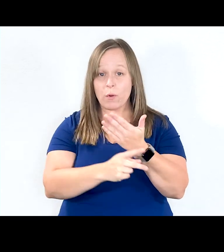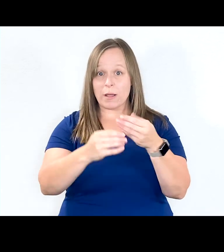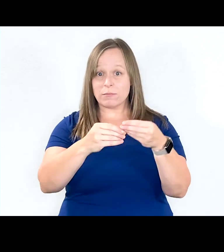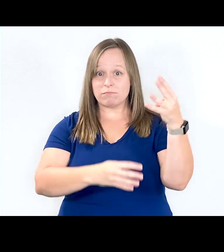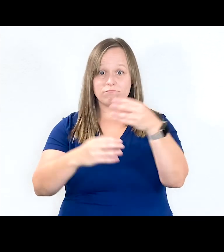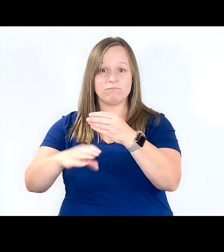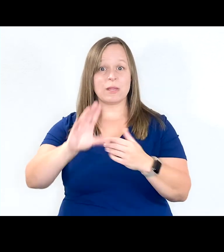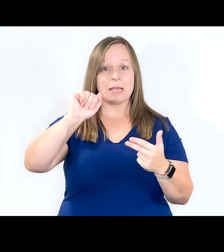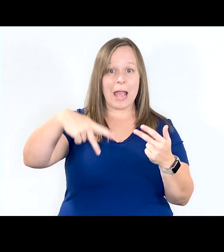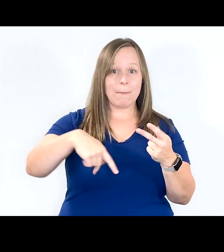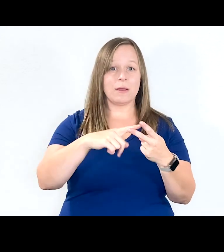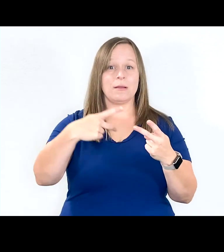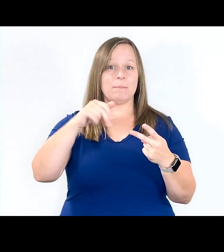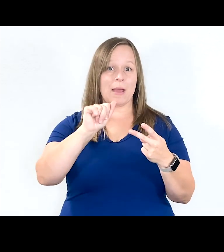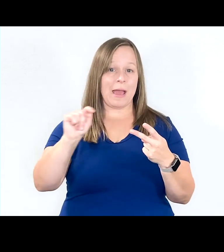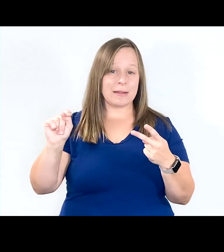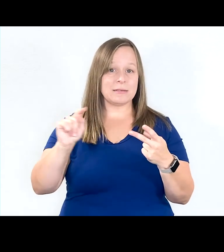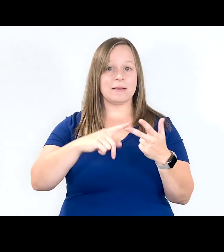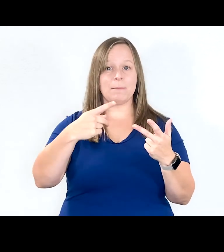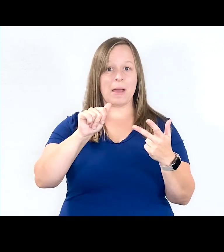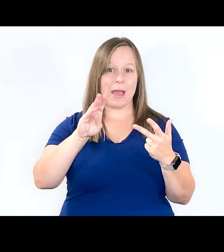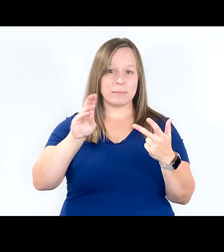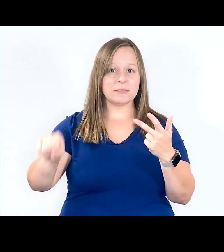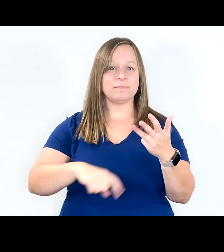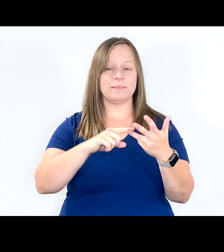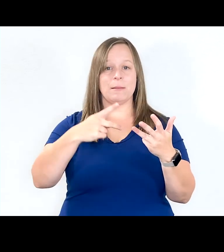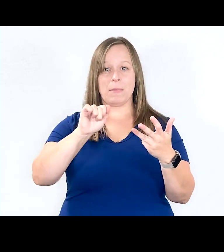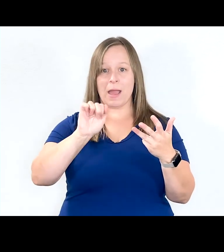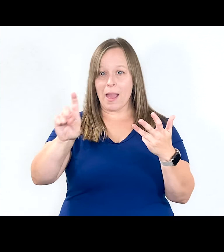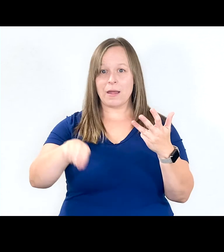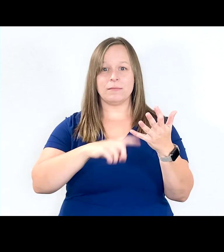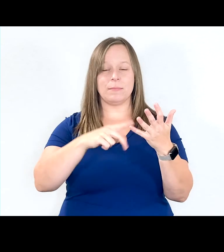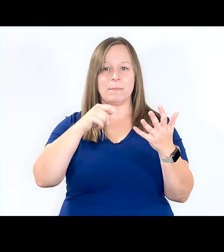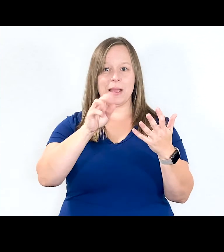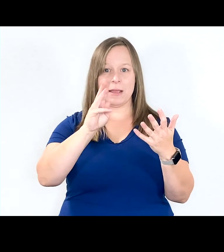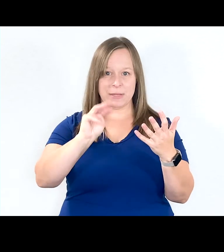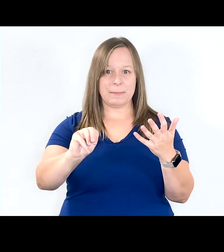Under the following programs, CAP, PAAT, PABSS, PADD, PAIMI, PAIR, PARP, PATBI and PAVA.